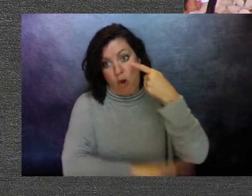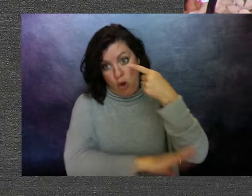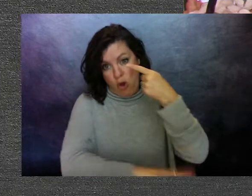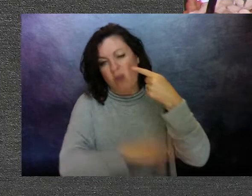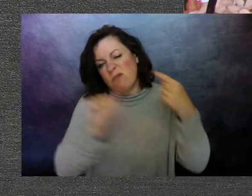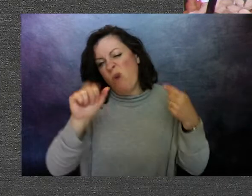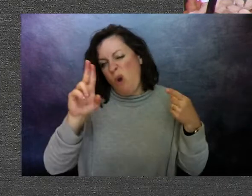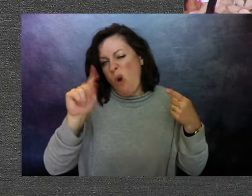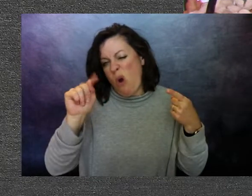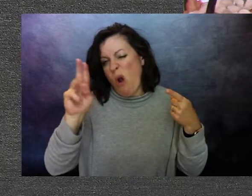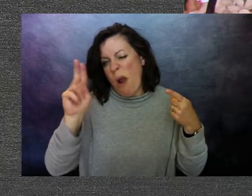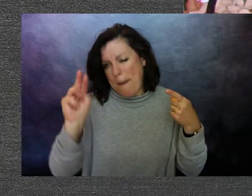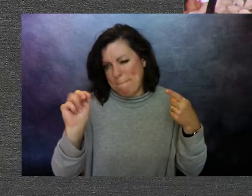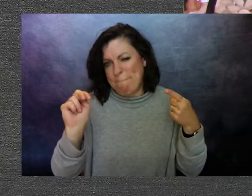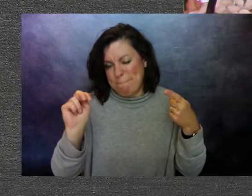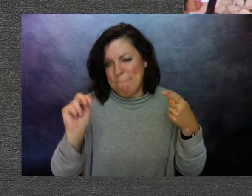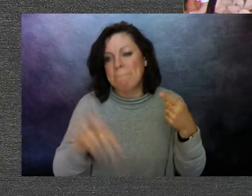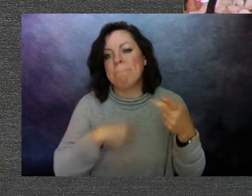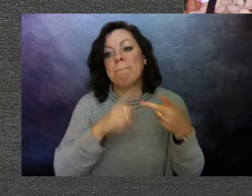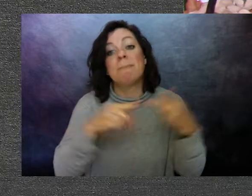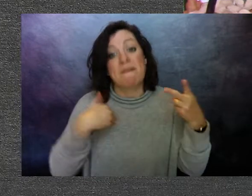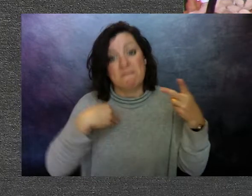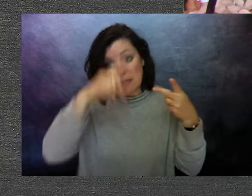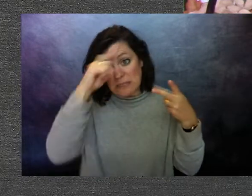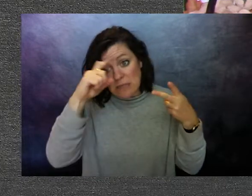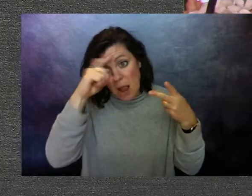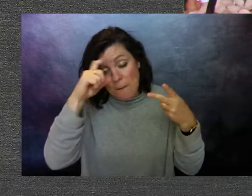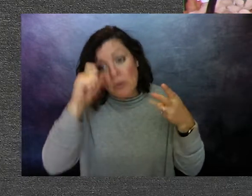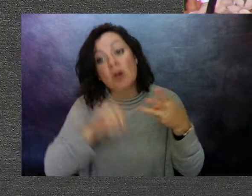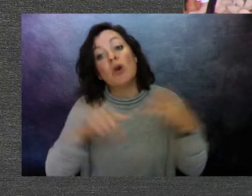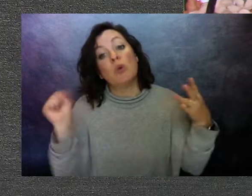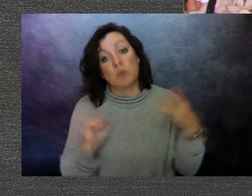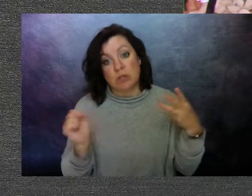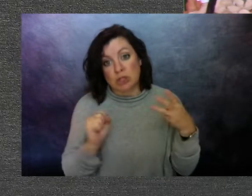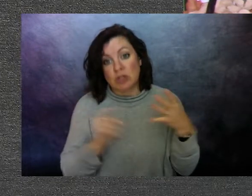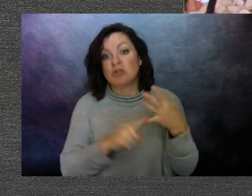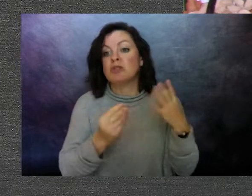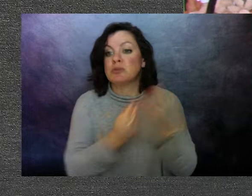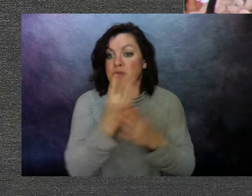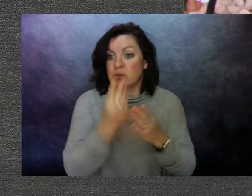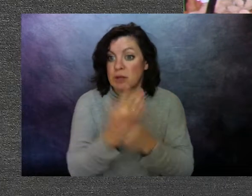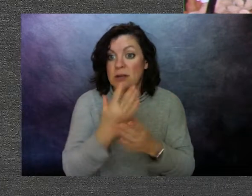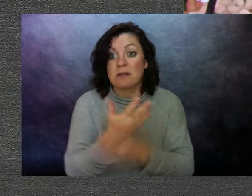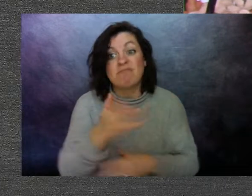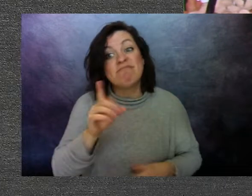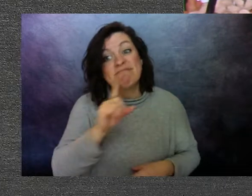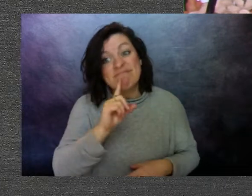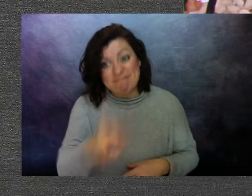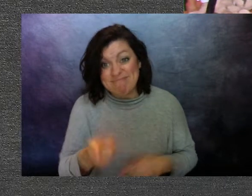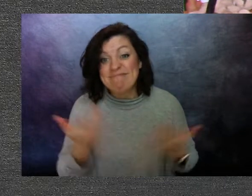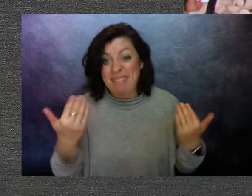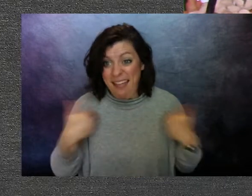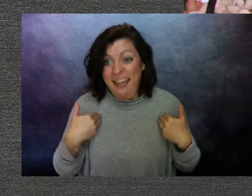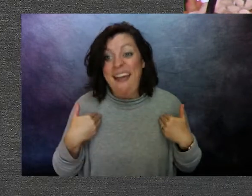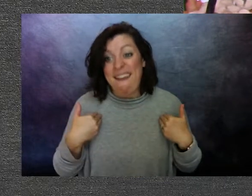which is the fancy word, summer, winter and spring. But not everywhere that you live, there are four seasons.